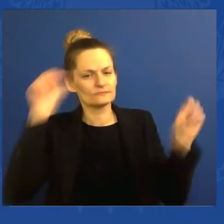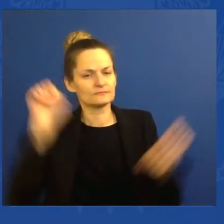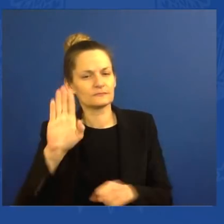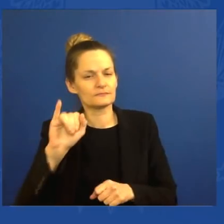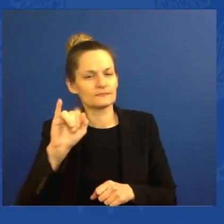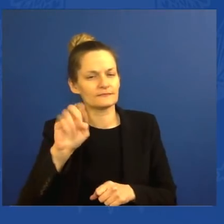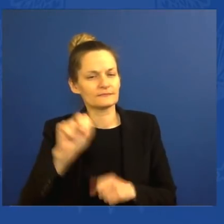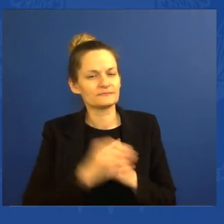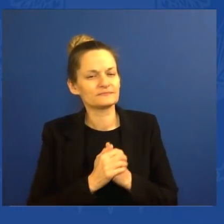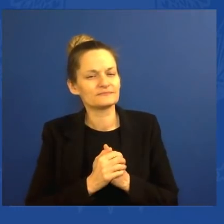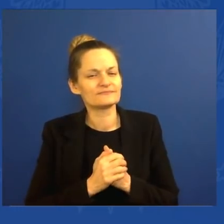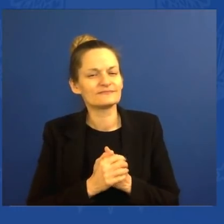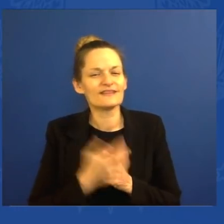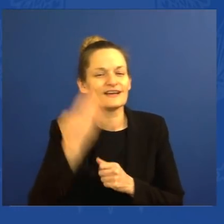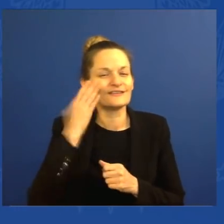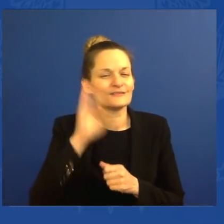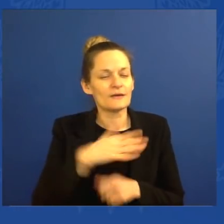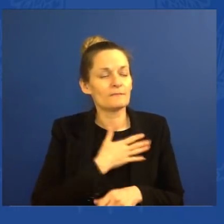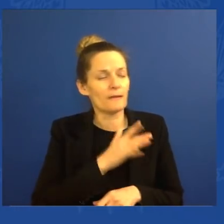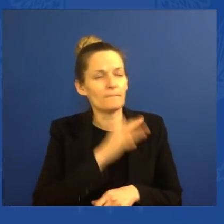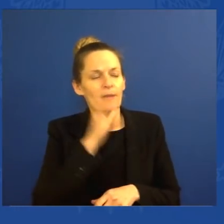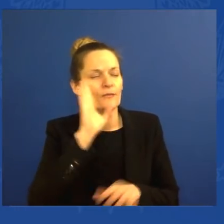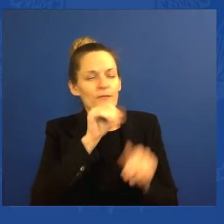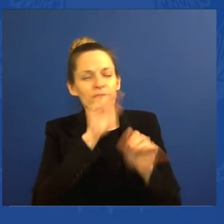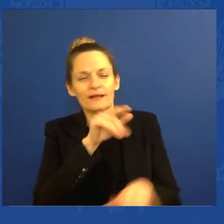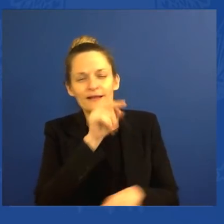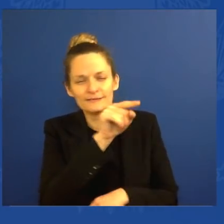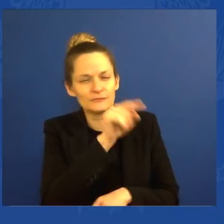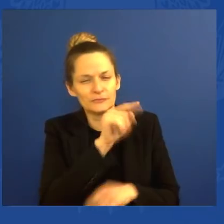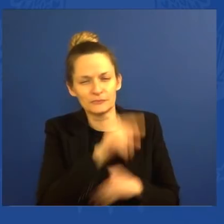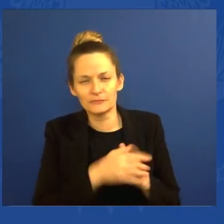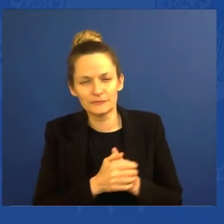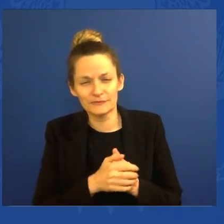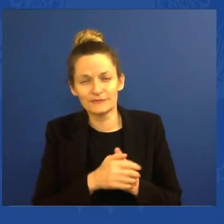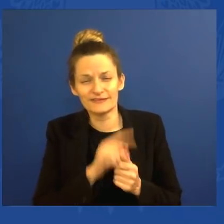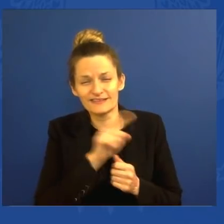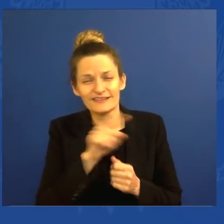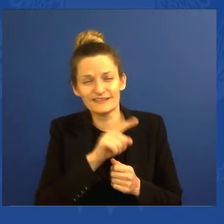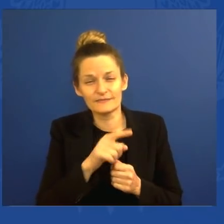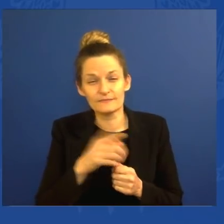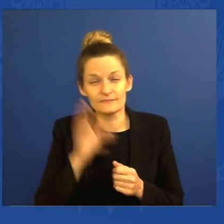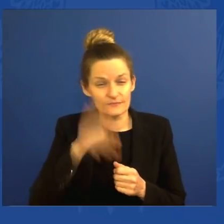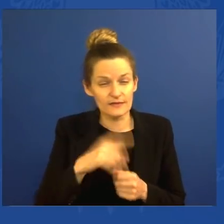"Out of everything bad, something good will happen if you look hard enough for it." And I think we're in a position now --